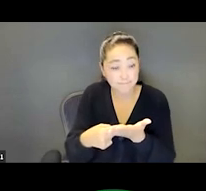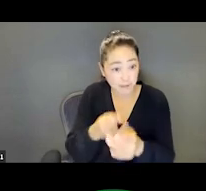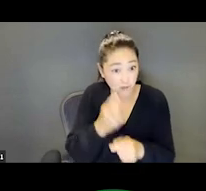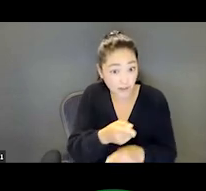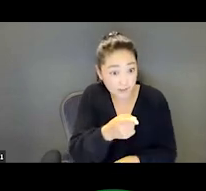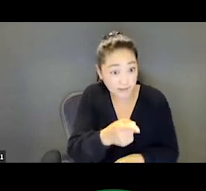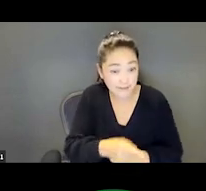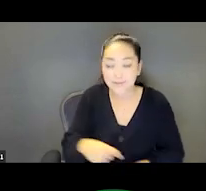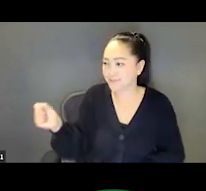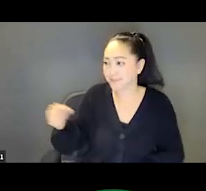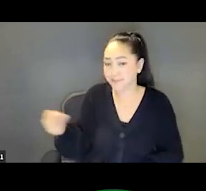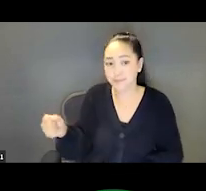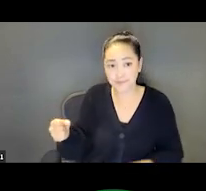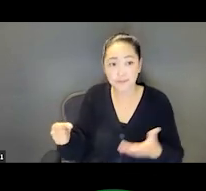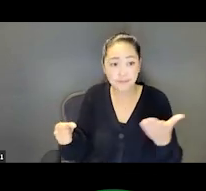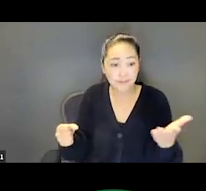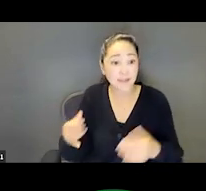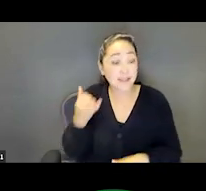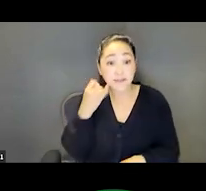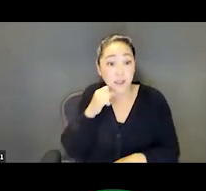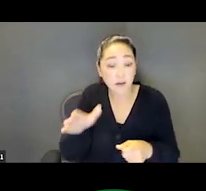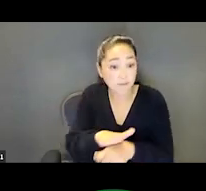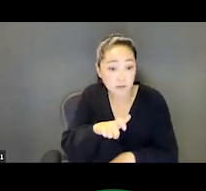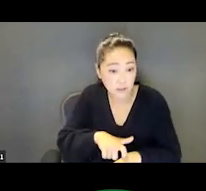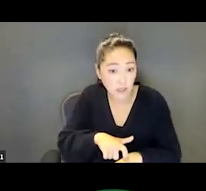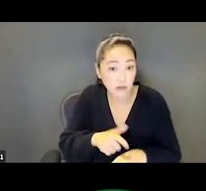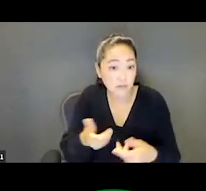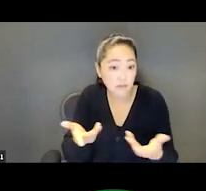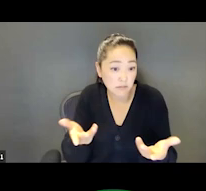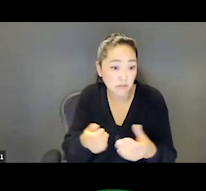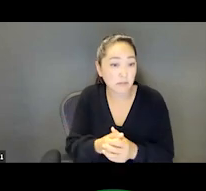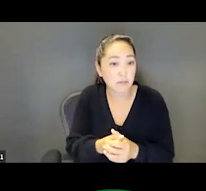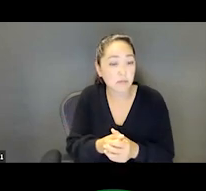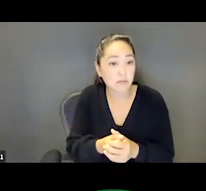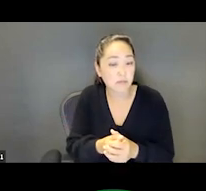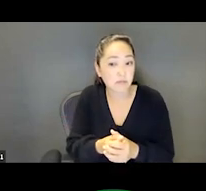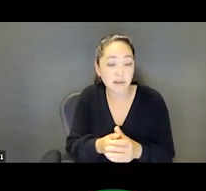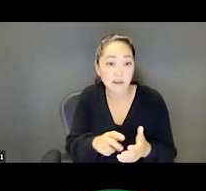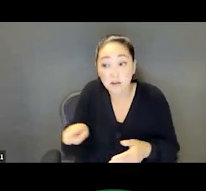Right, and if it's not. Full time it could be you know you're working 40 h but we're